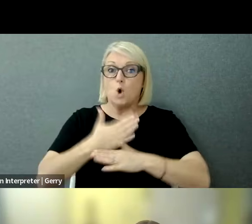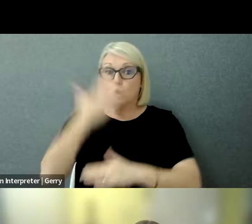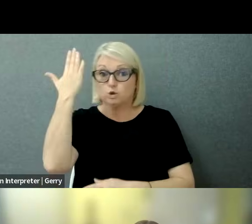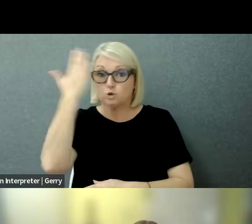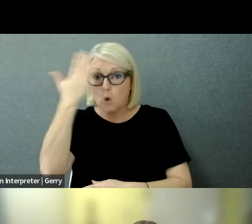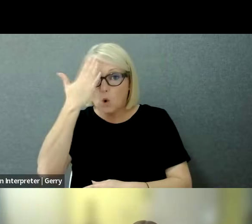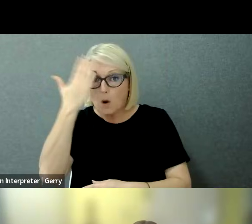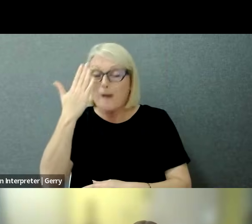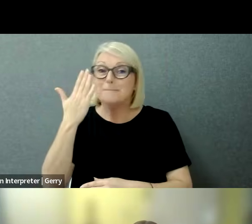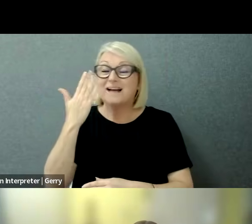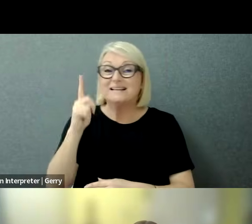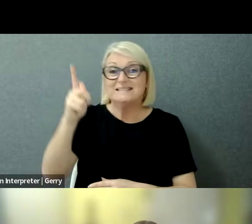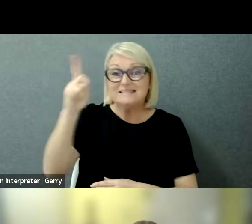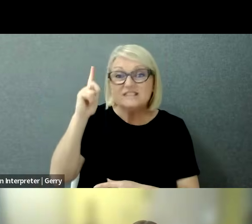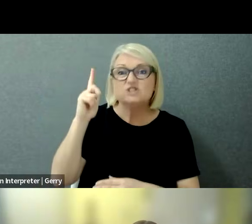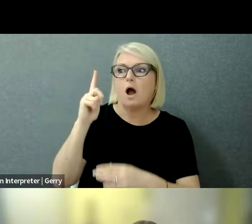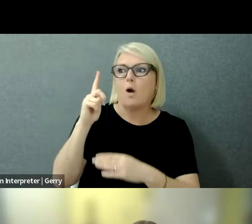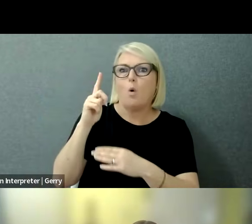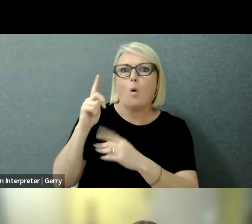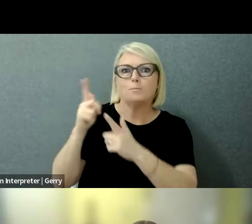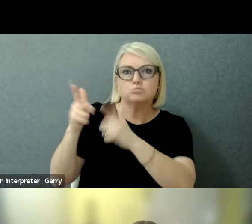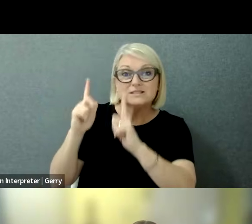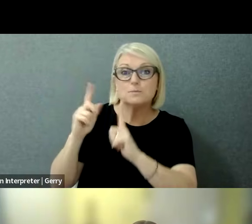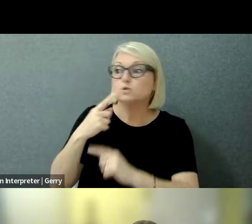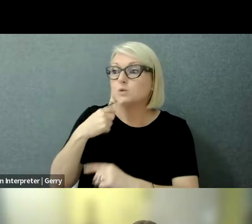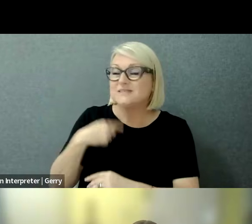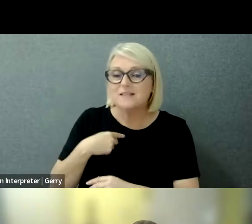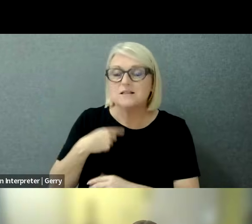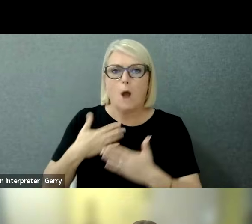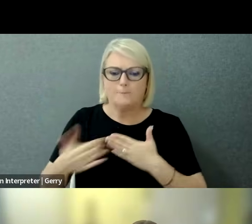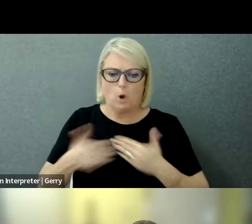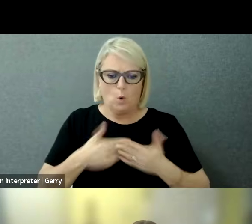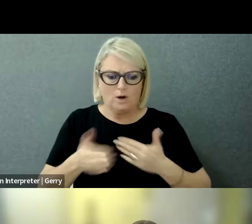leaders who would rightly say, I am coordinating 70 different NDIS providers into the school and